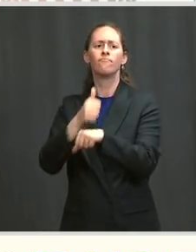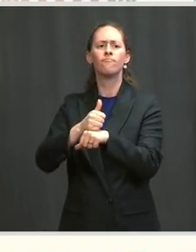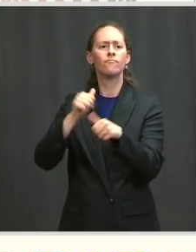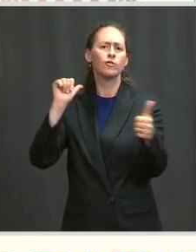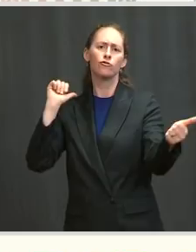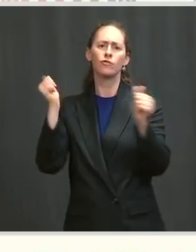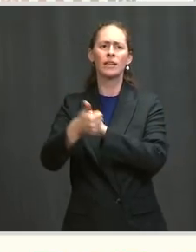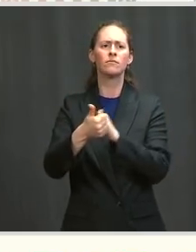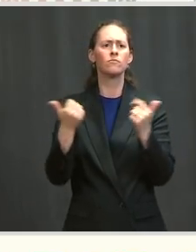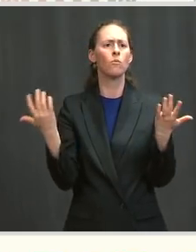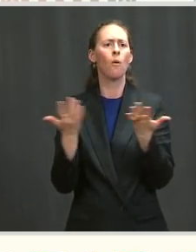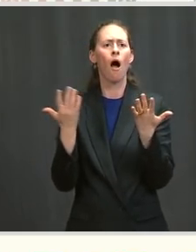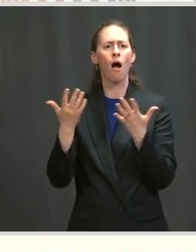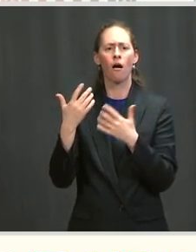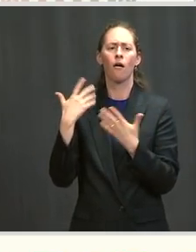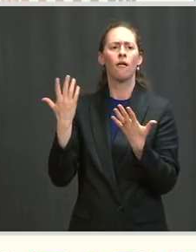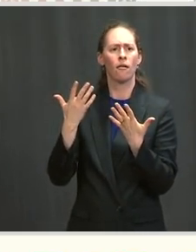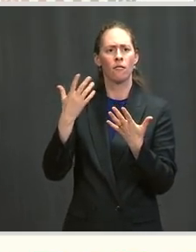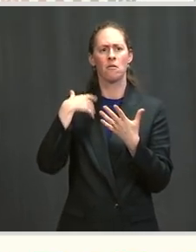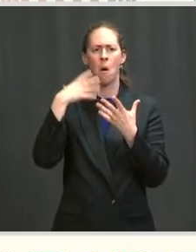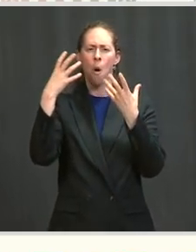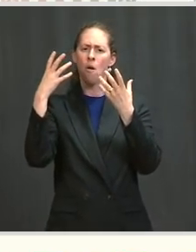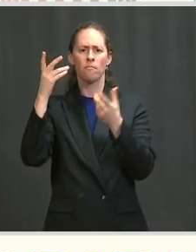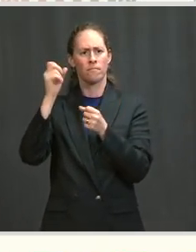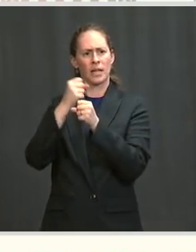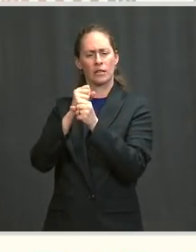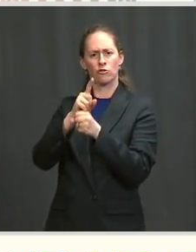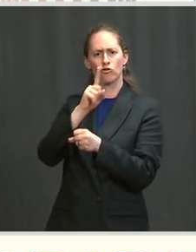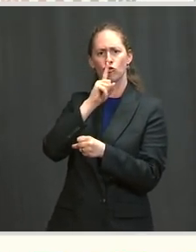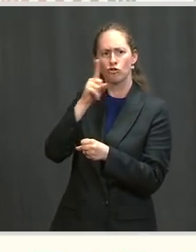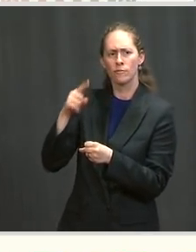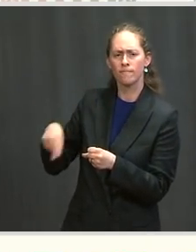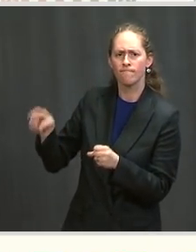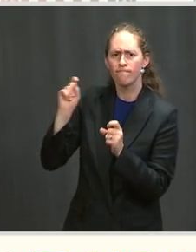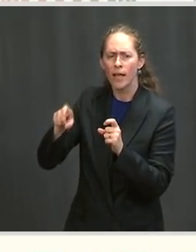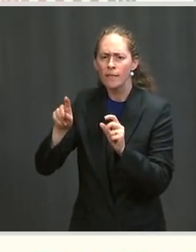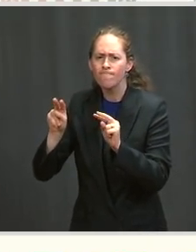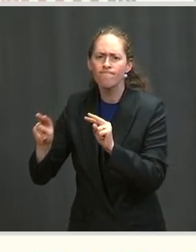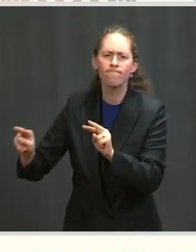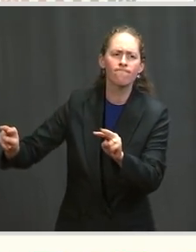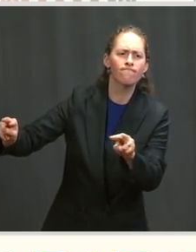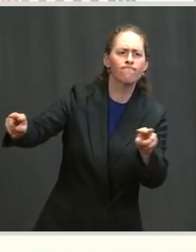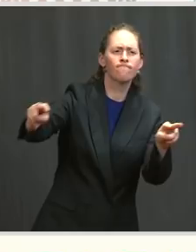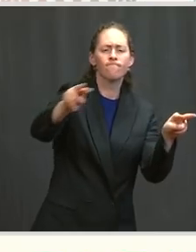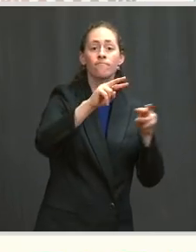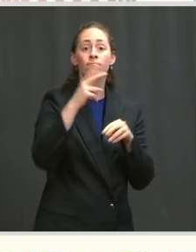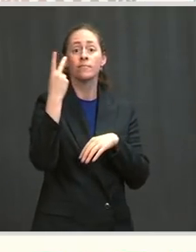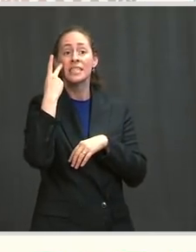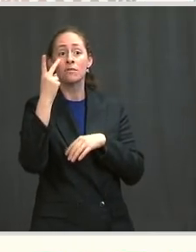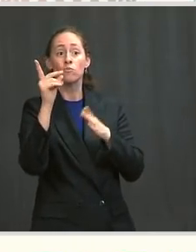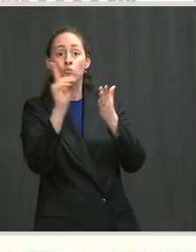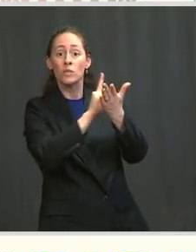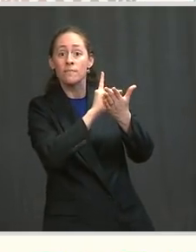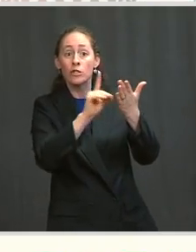to commit to work aggressively to root out discrimination against LBT- -- LGBTQ+ people and their families.